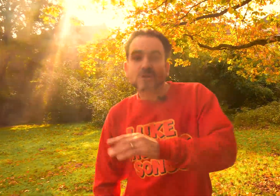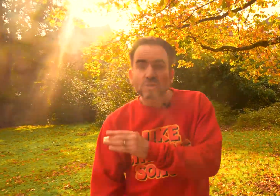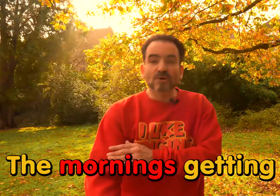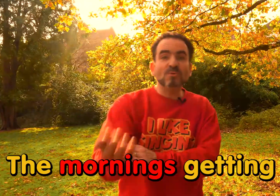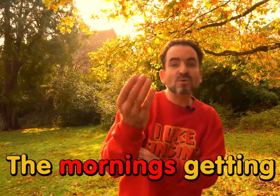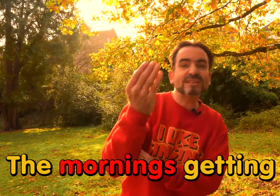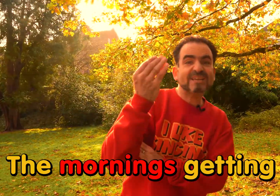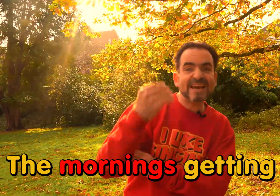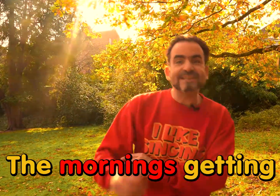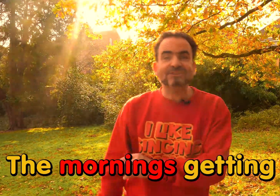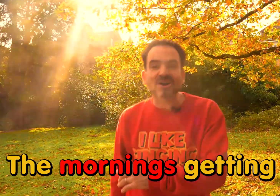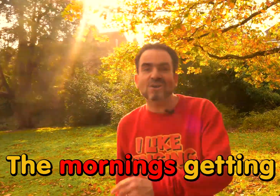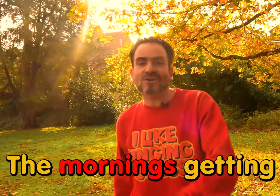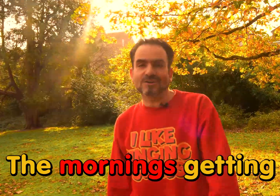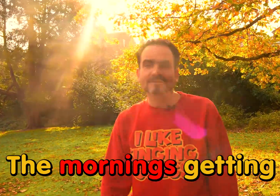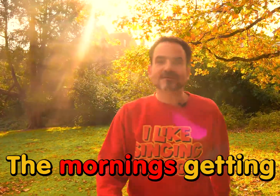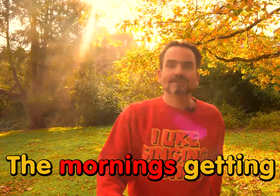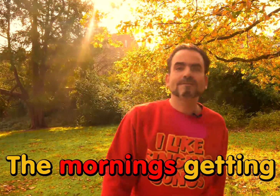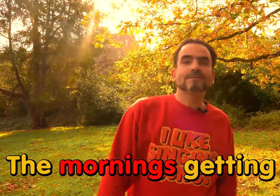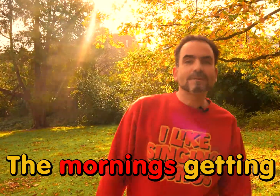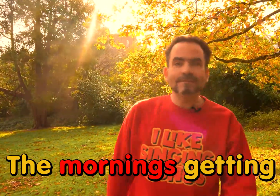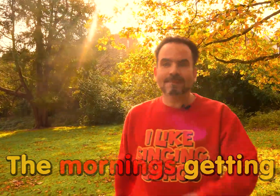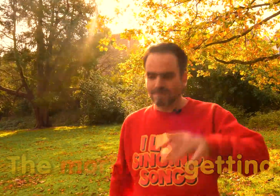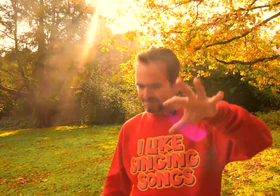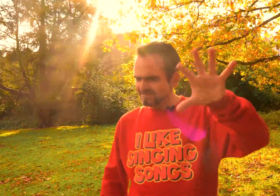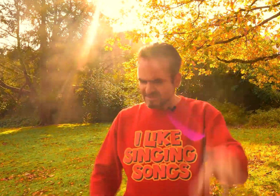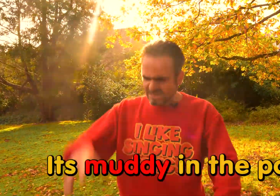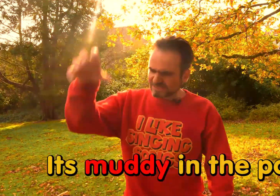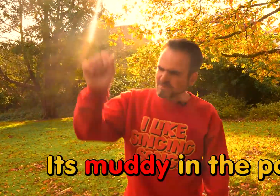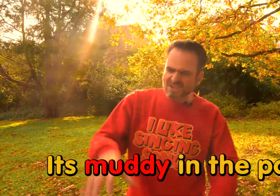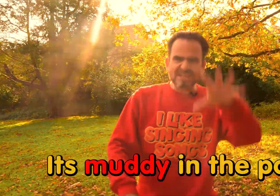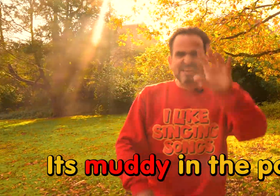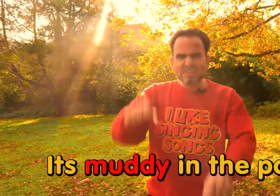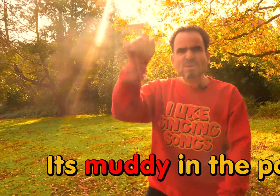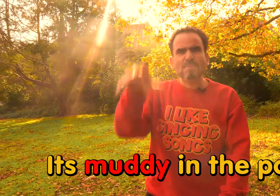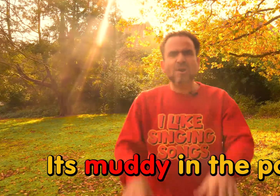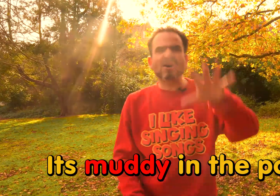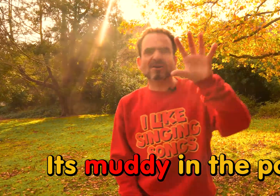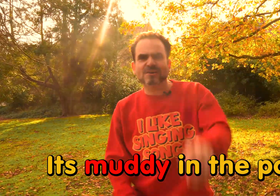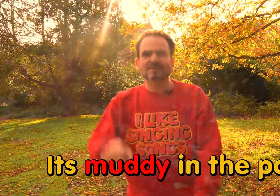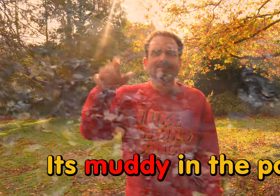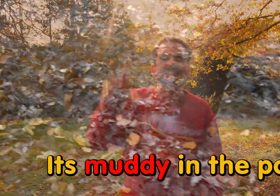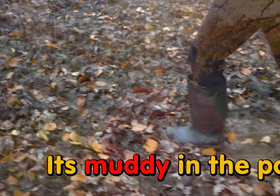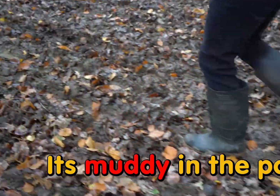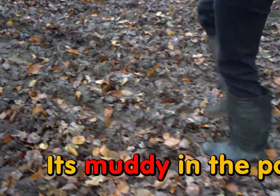The morning's getting dark It's muddy in the park